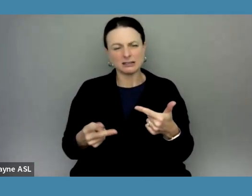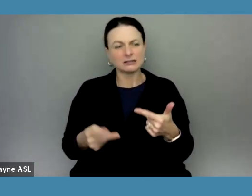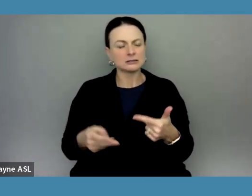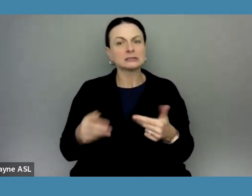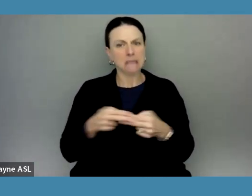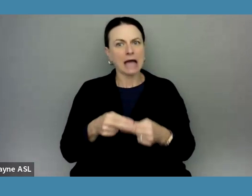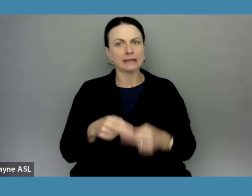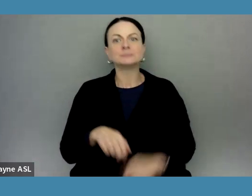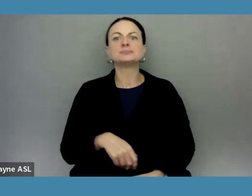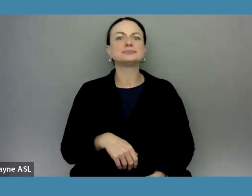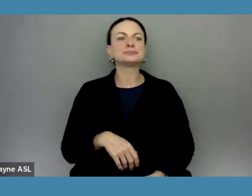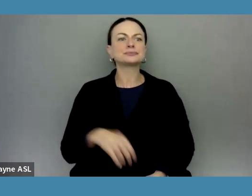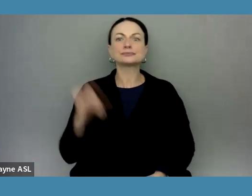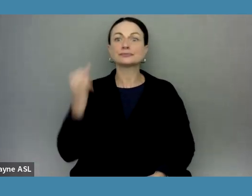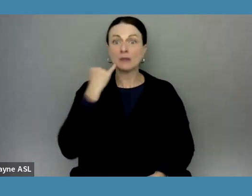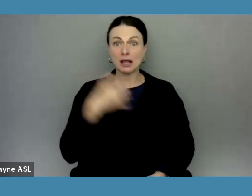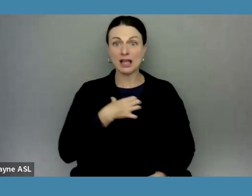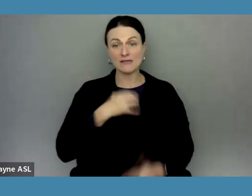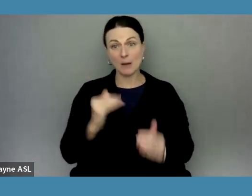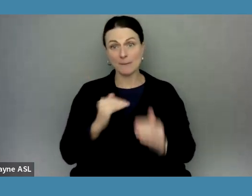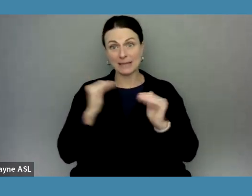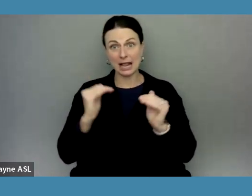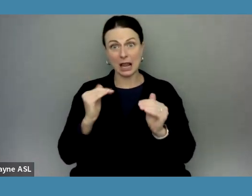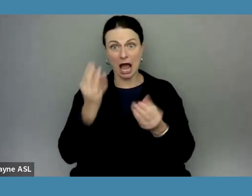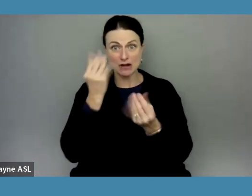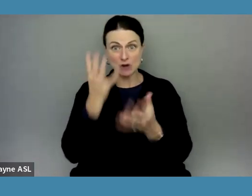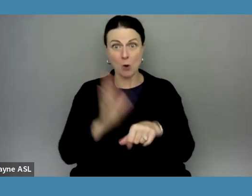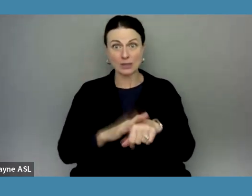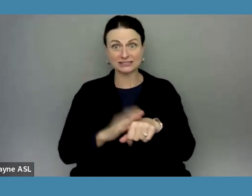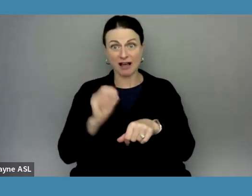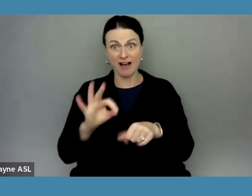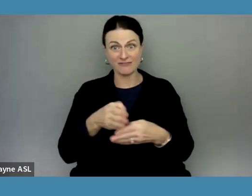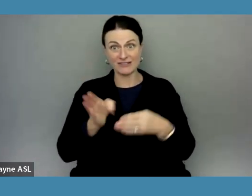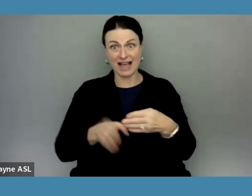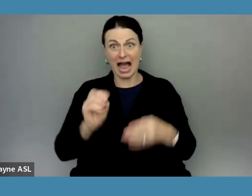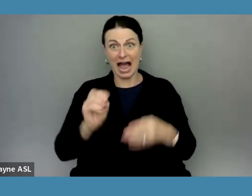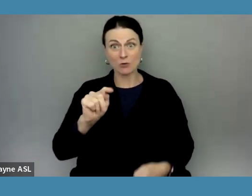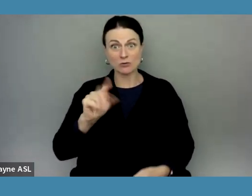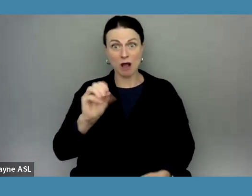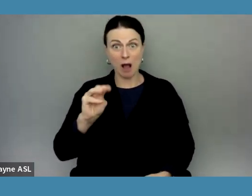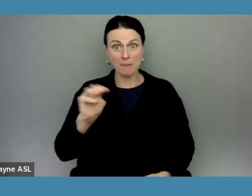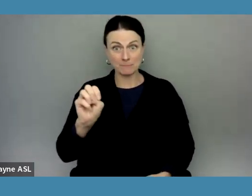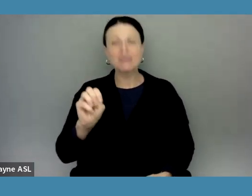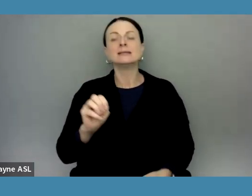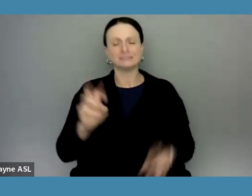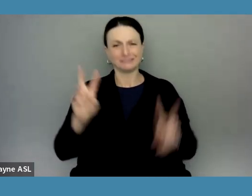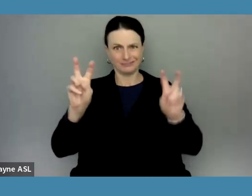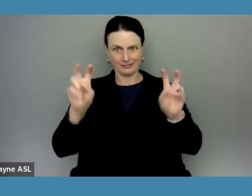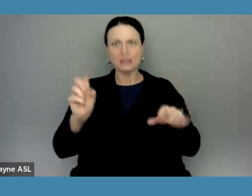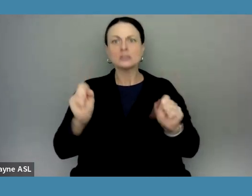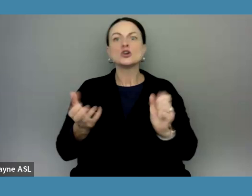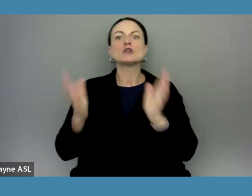when appealing a notice of outcome from eQHealth Solutions, you can request a reconsideration,